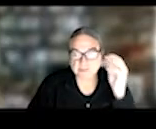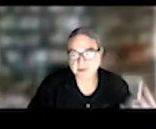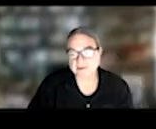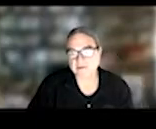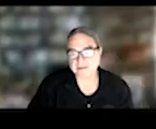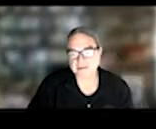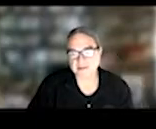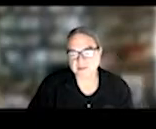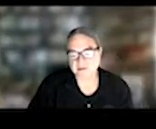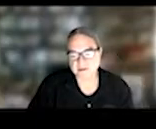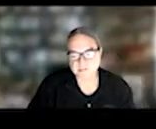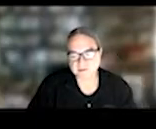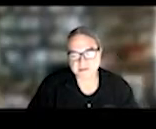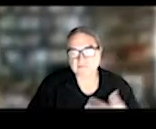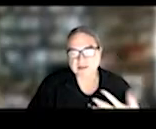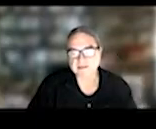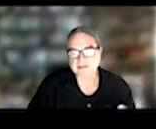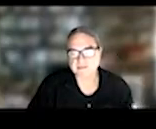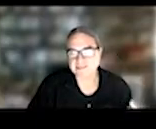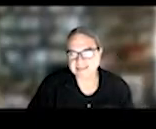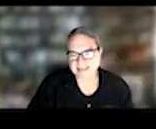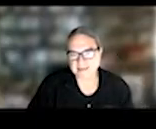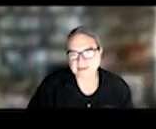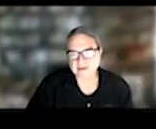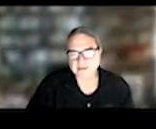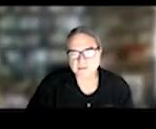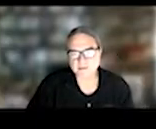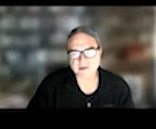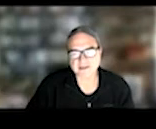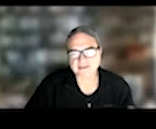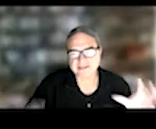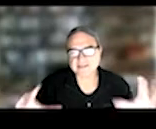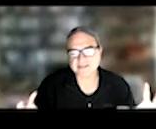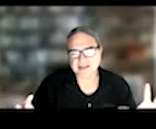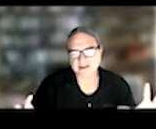a political designation much like the resident of a state. So when we're looking at census data